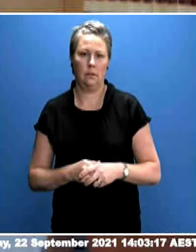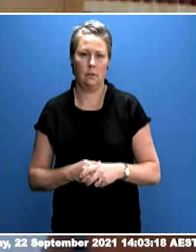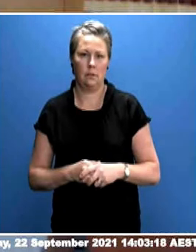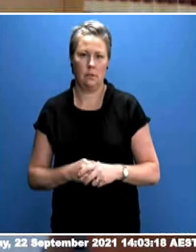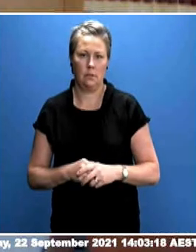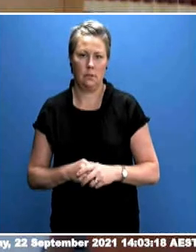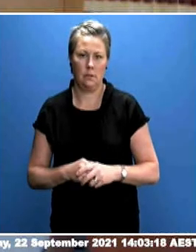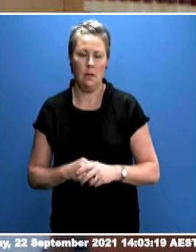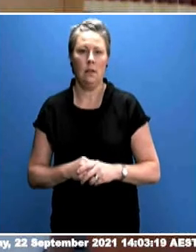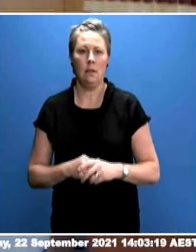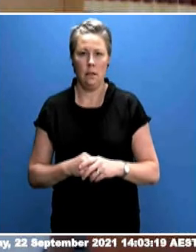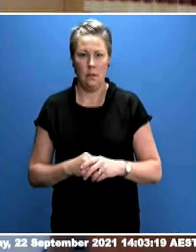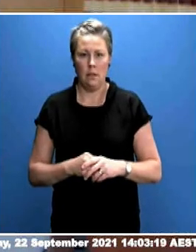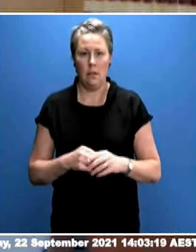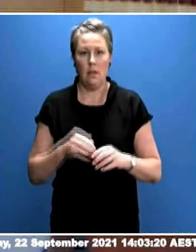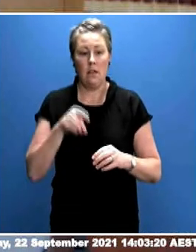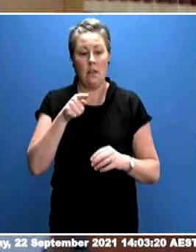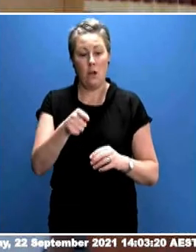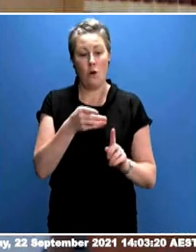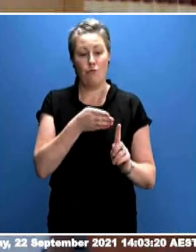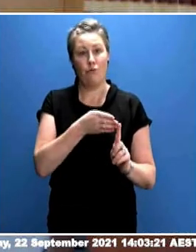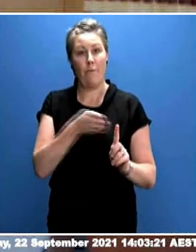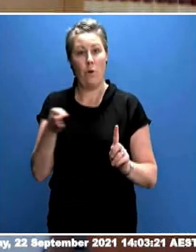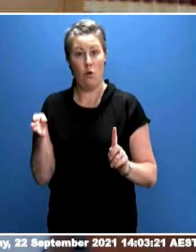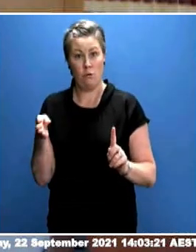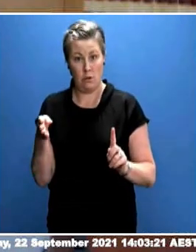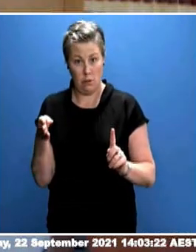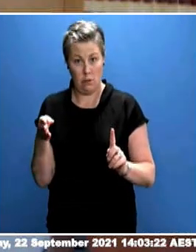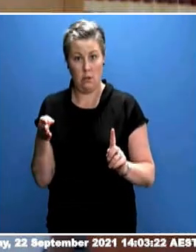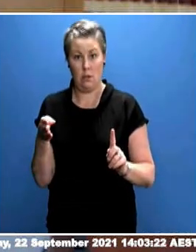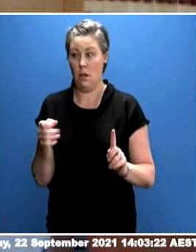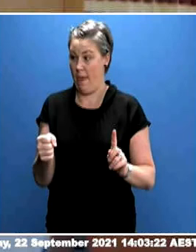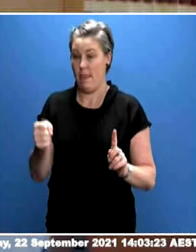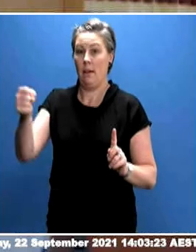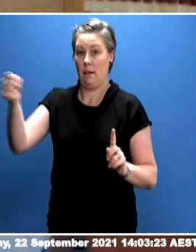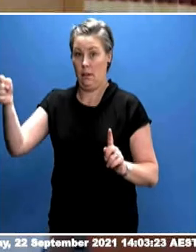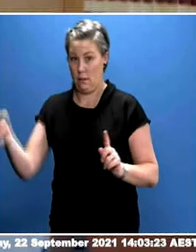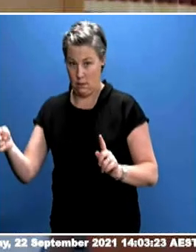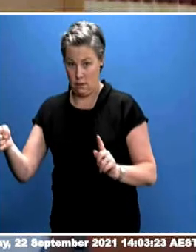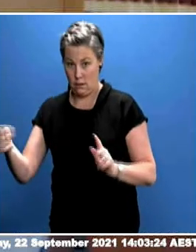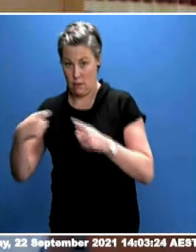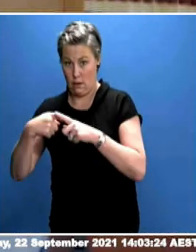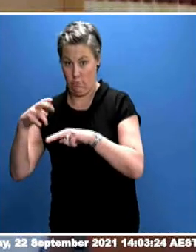Then, like I say, the referral is made and the child is placed at Kath French, and then it goes back to the court.